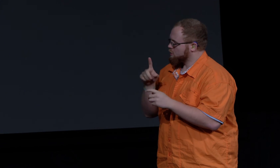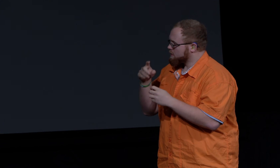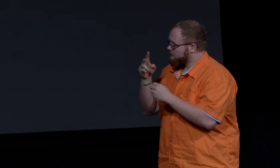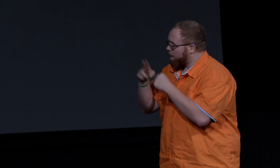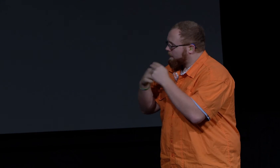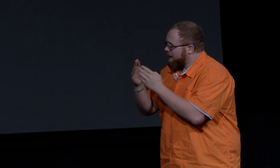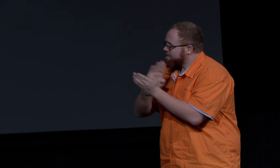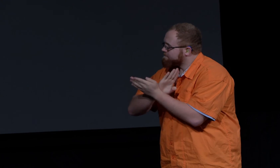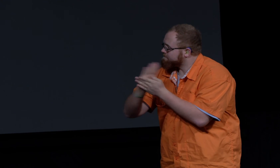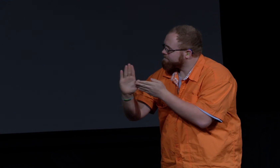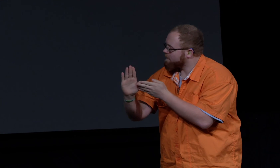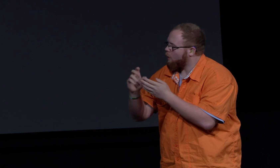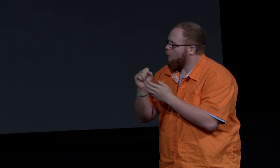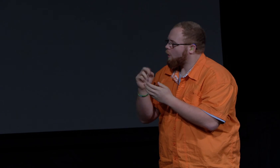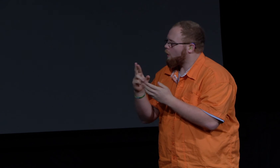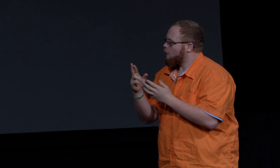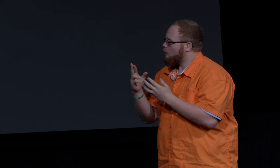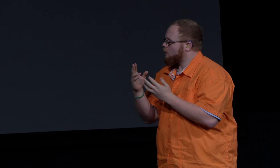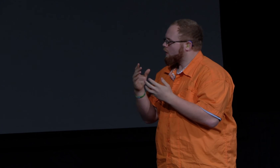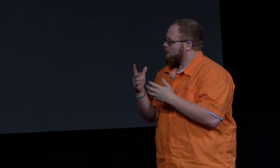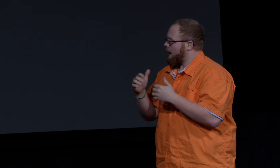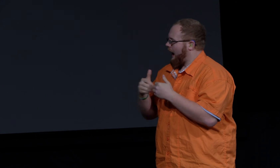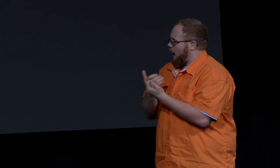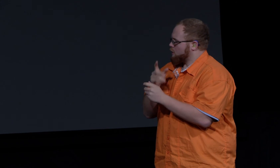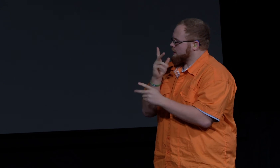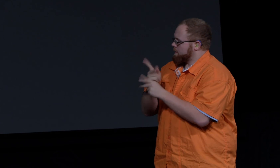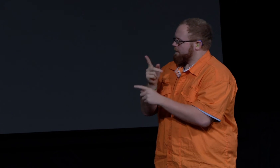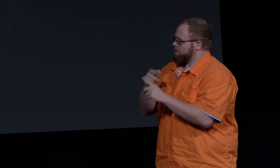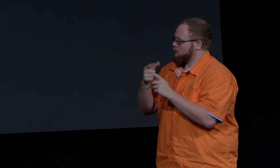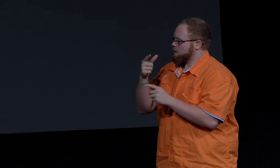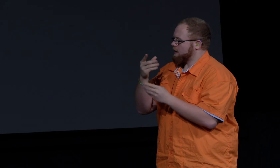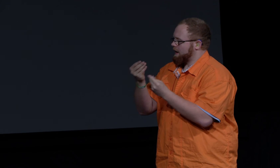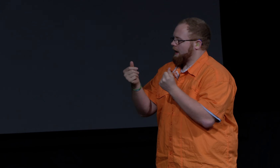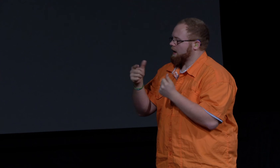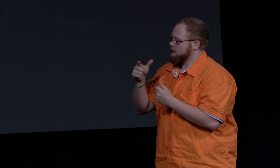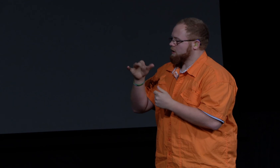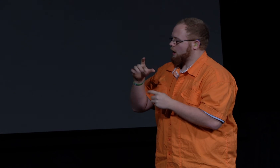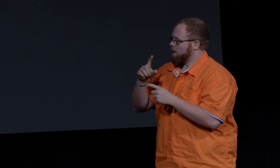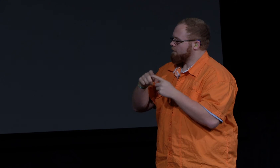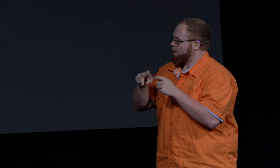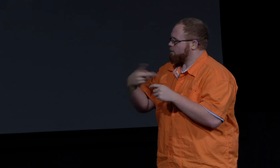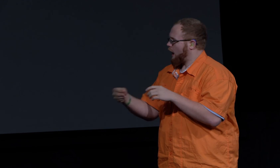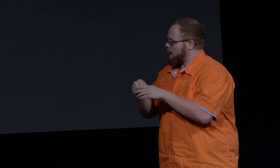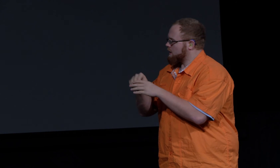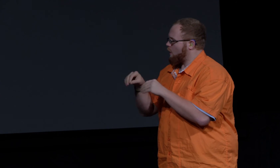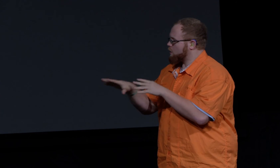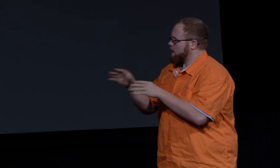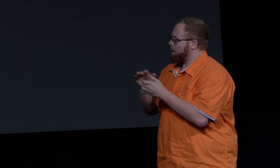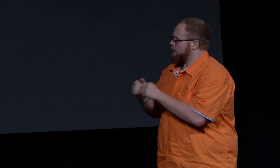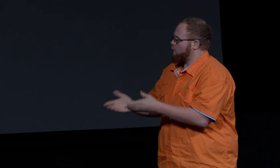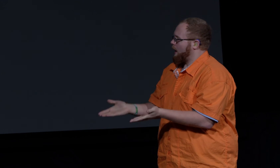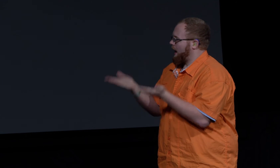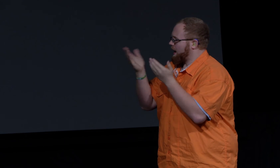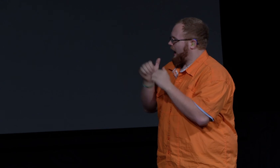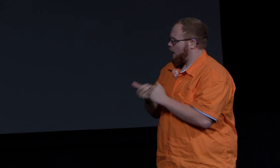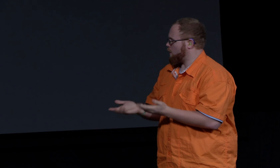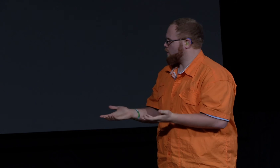into the ocean does have more of an effect on sea level rise, but what kind of ideas? Could there be sort of land levees to prevent